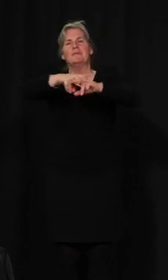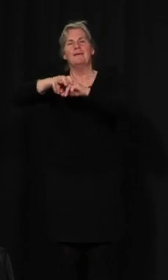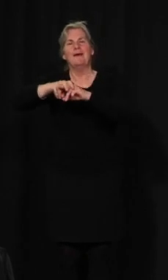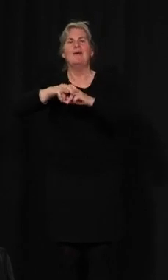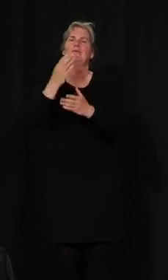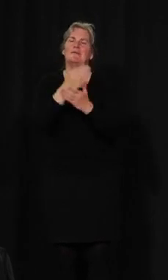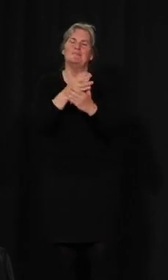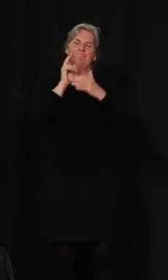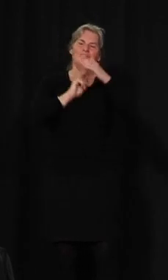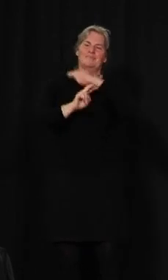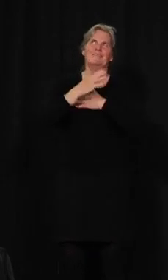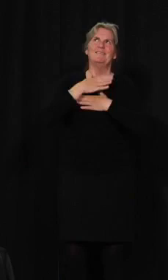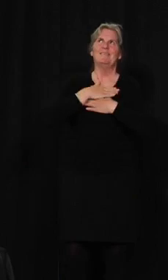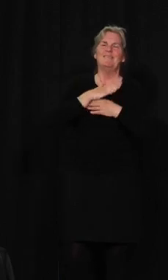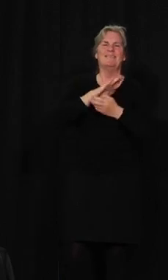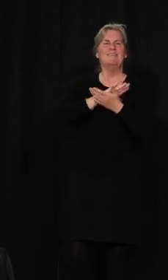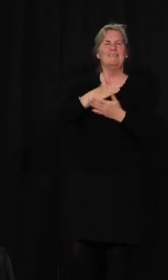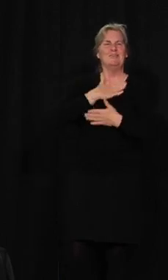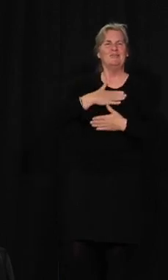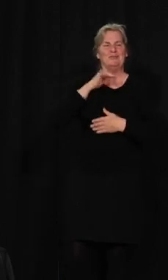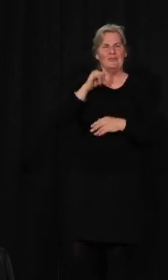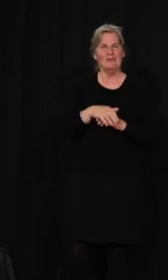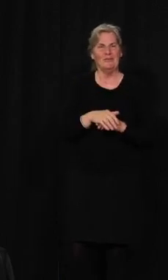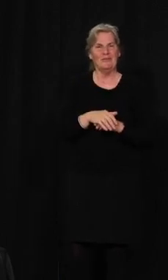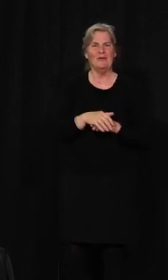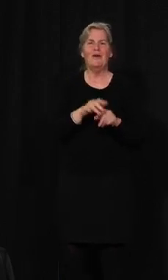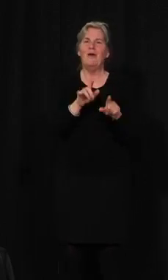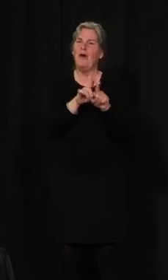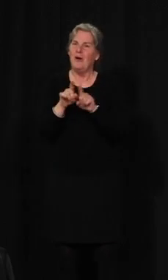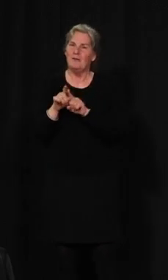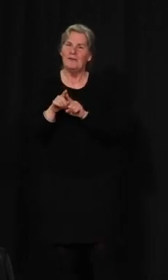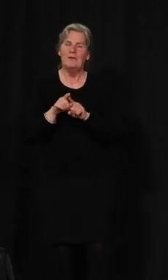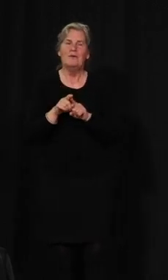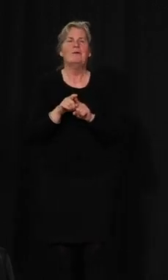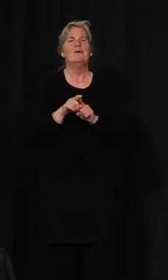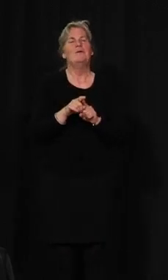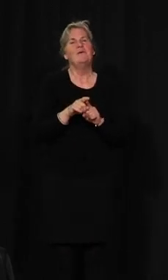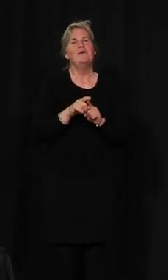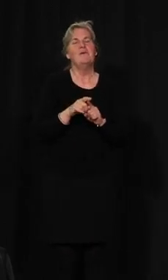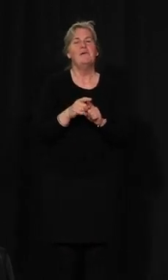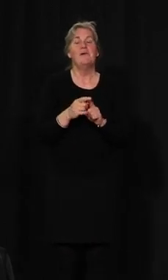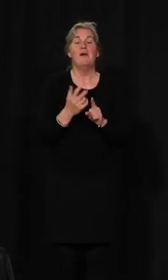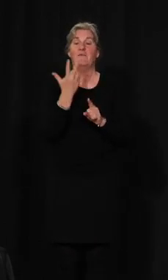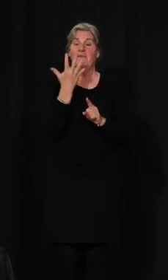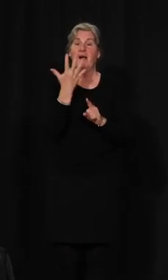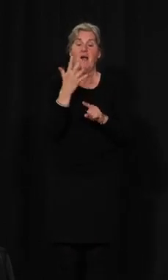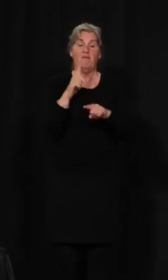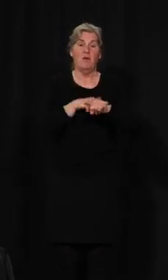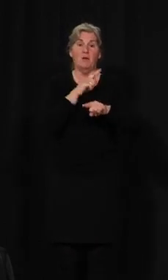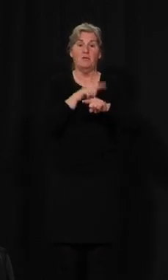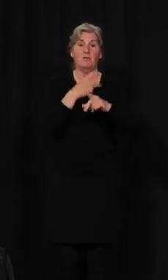forward to that. Just as residents of the territory's five long-term care facilities are looking forward o